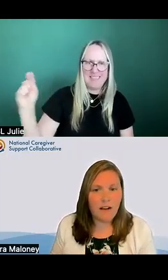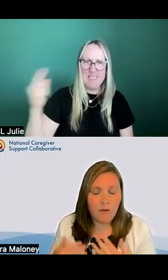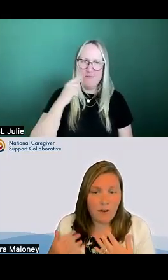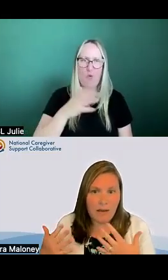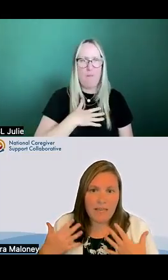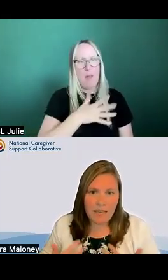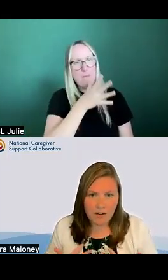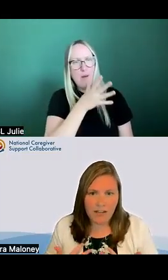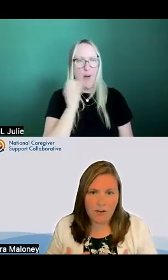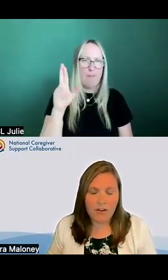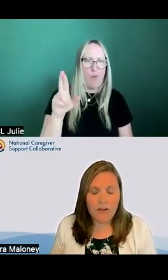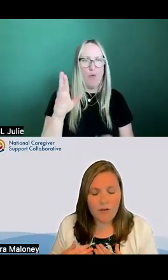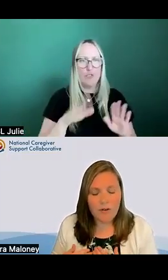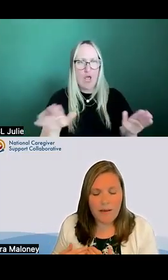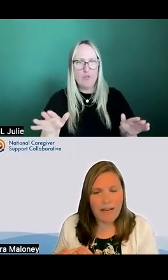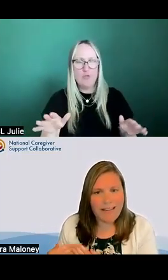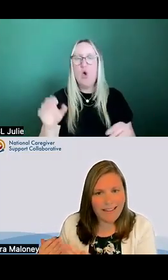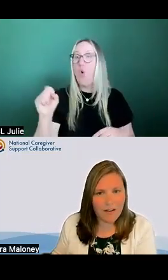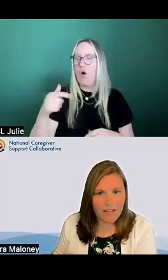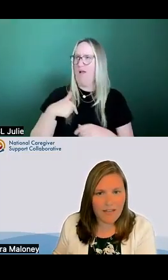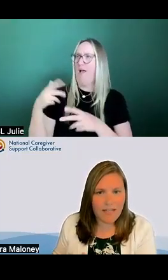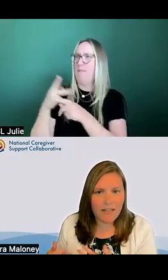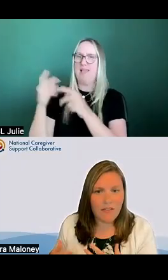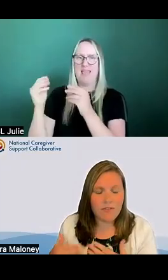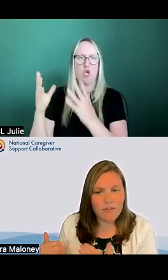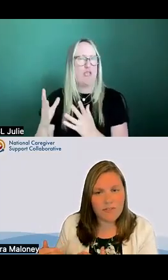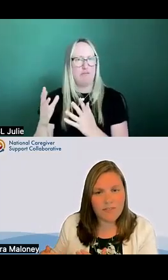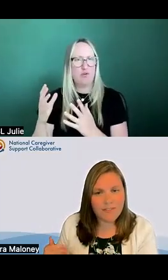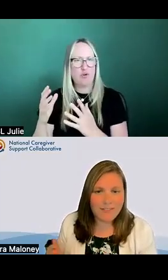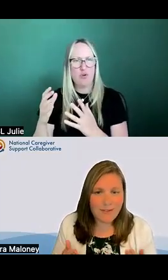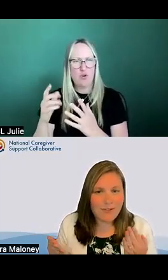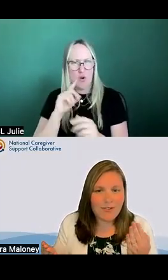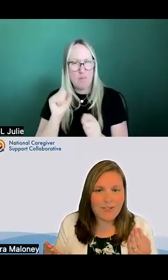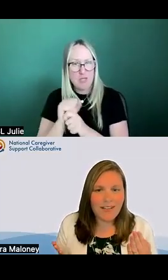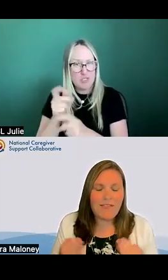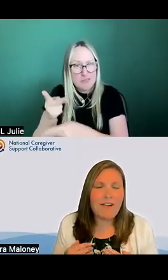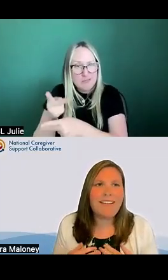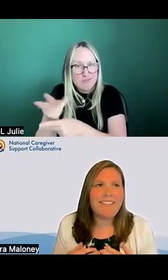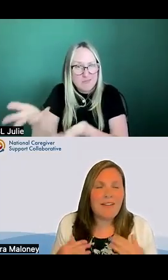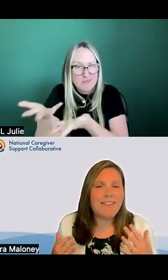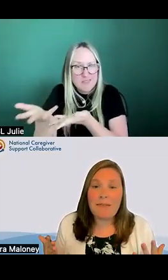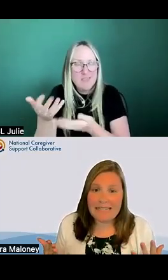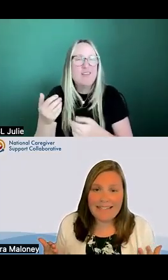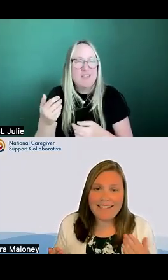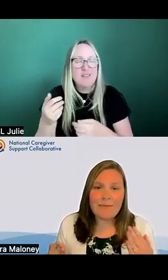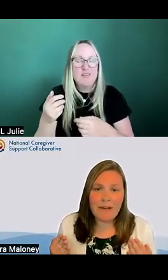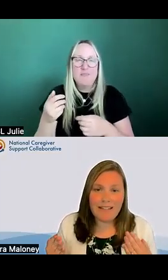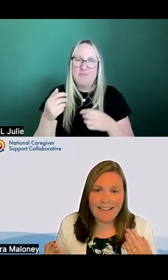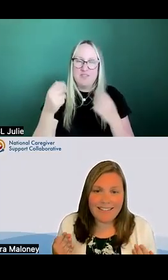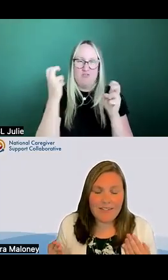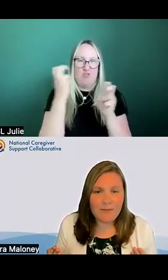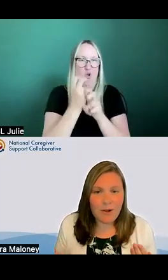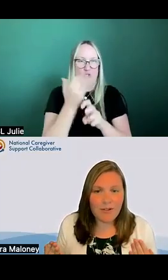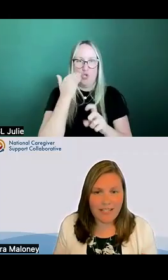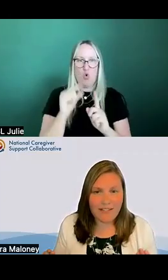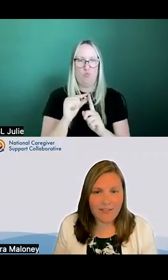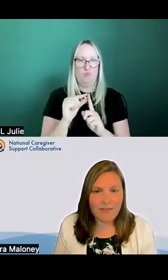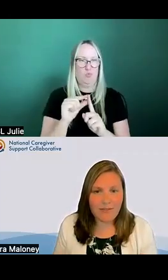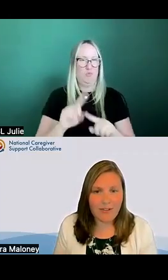oh I'm a caregiver or am I caregiving? Those are very semantics but it's a smaller lift for